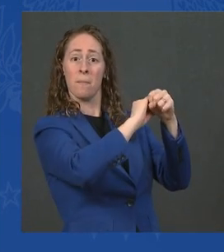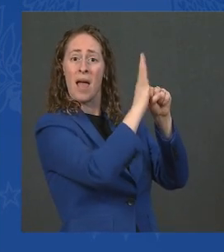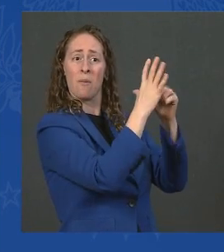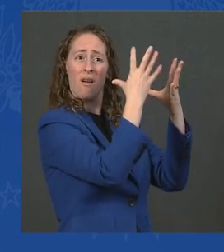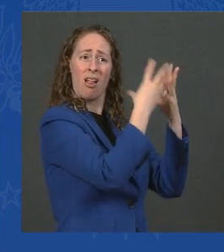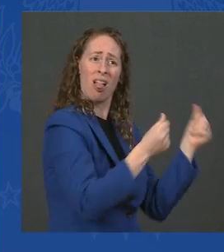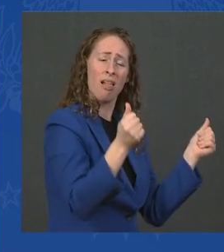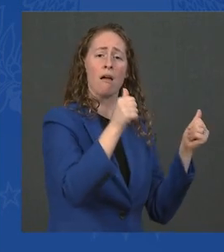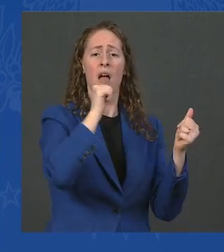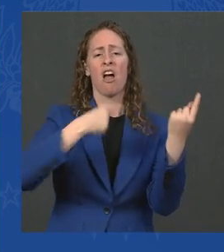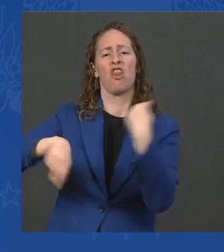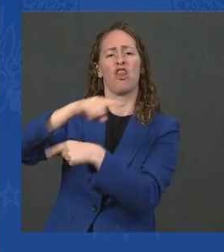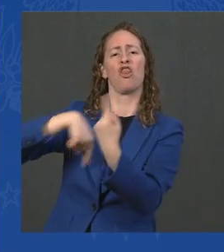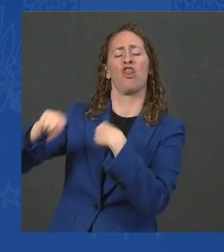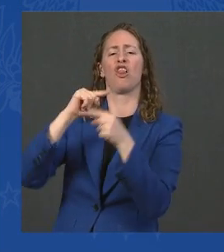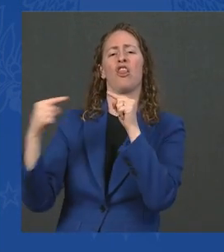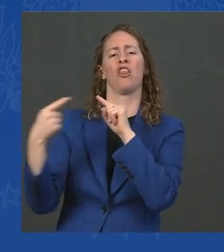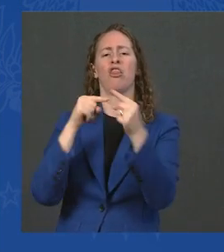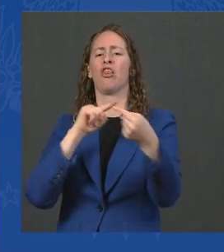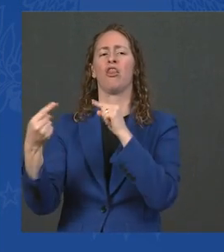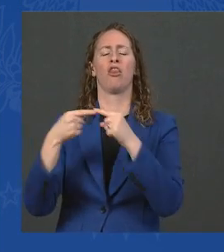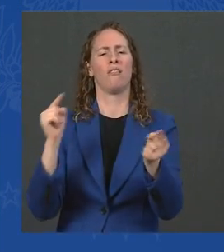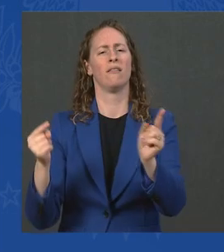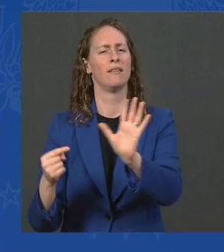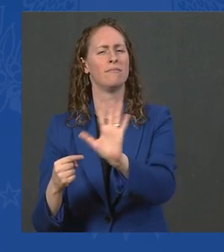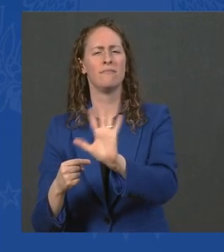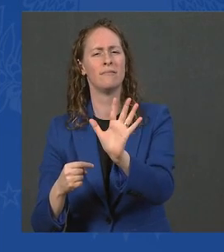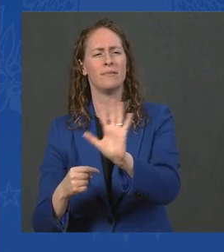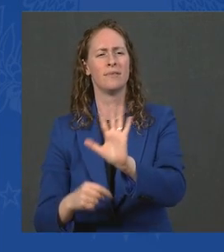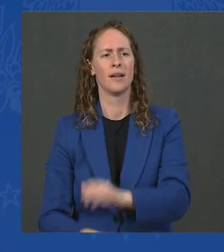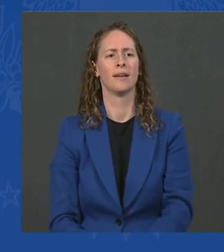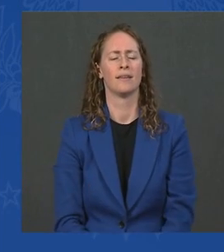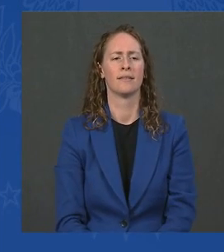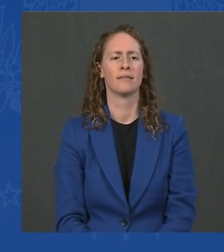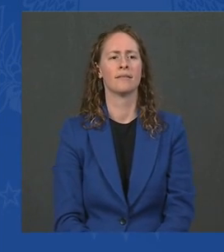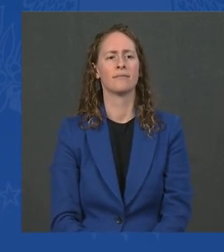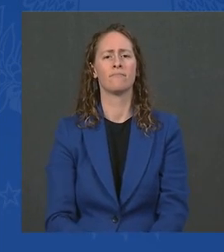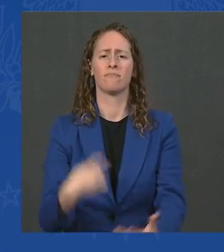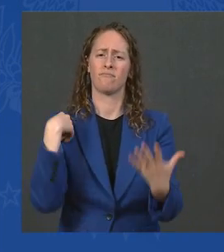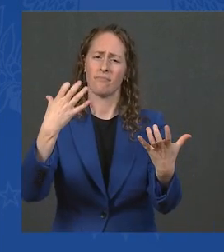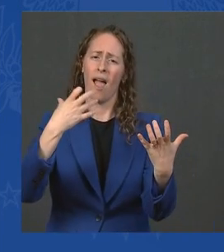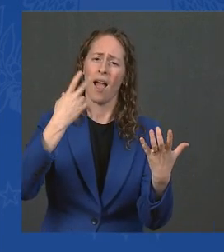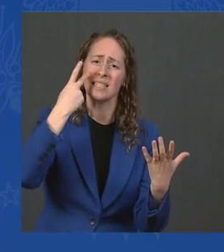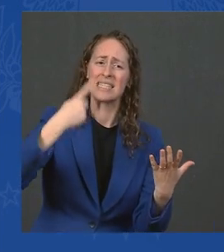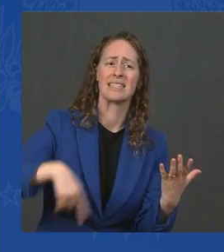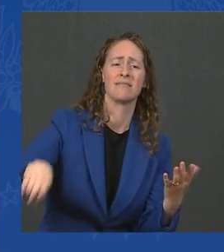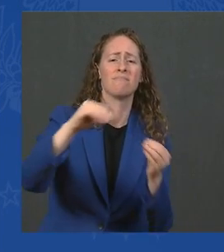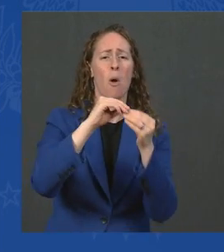As we move forward, it's going to take all of us, students and families, educators,